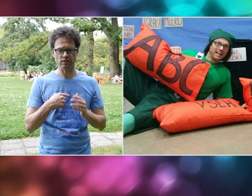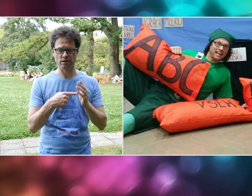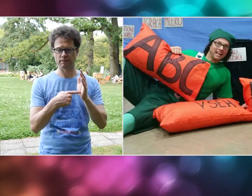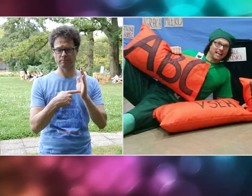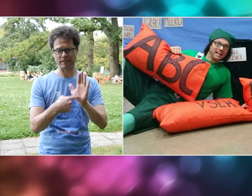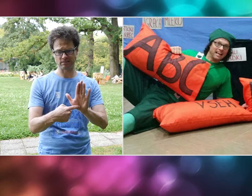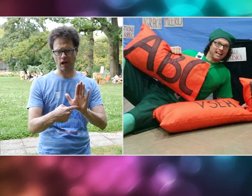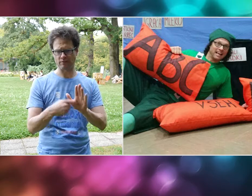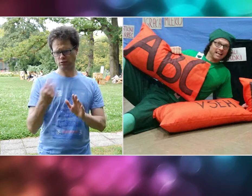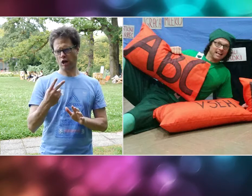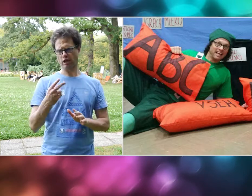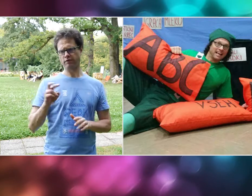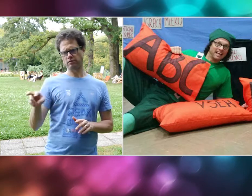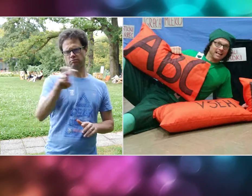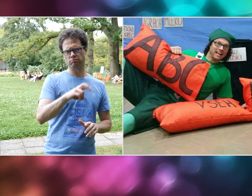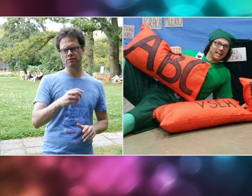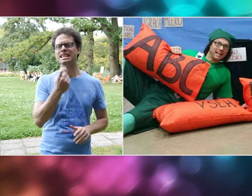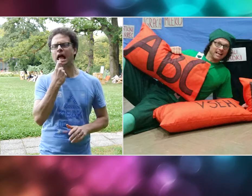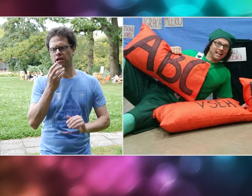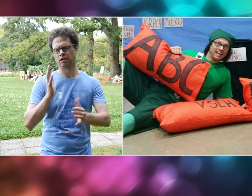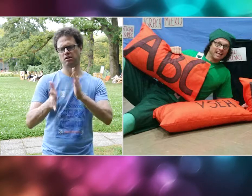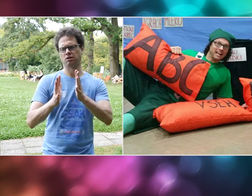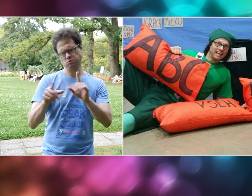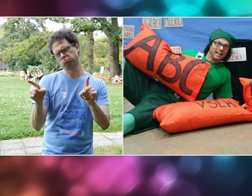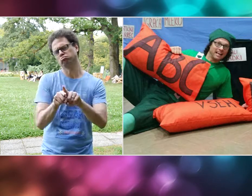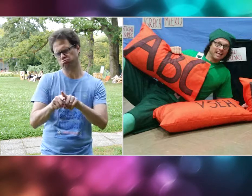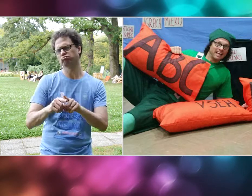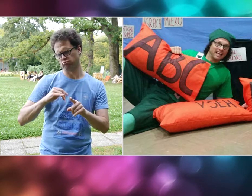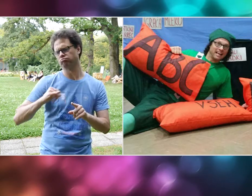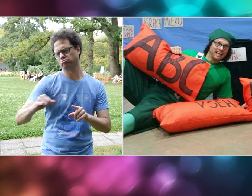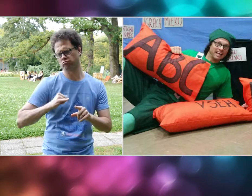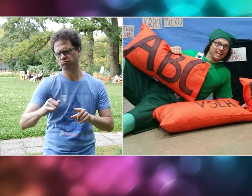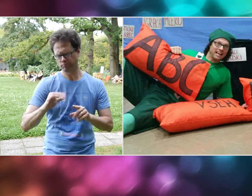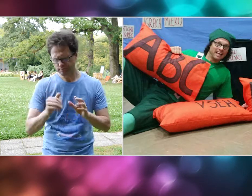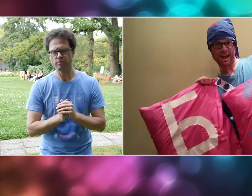When I perform in Slovenia, I use the Slovene sign language.